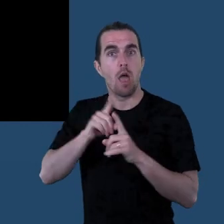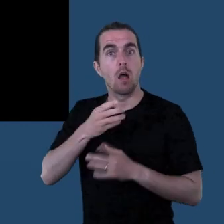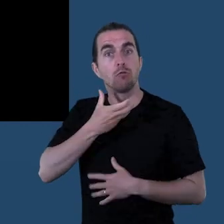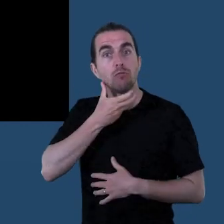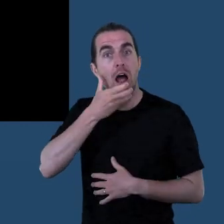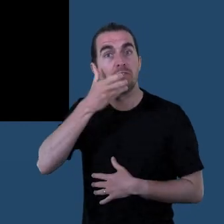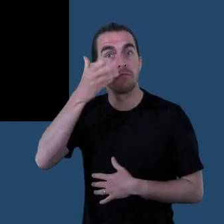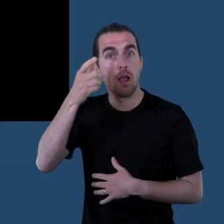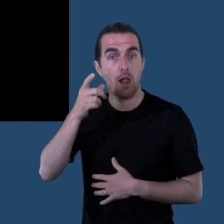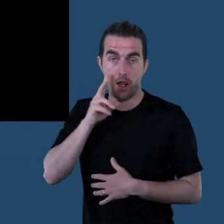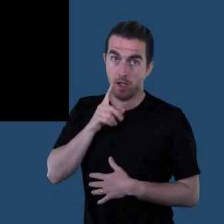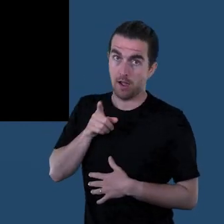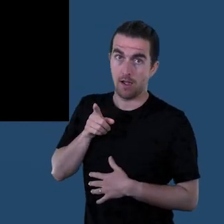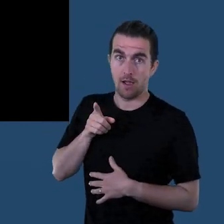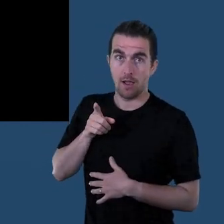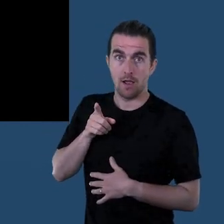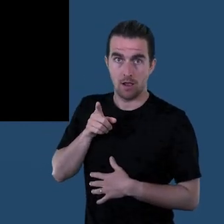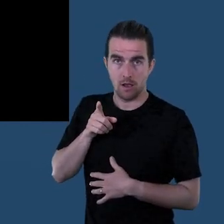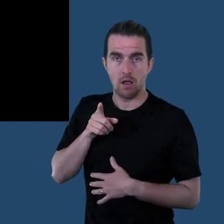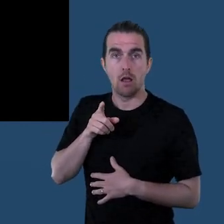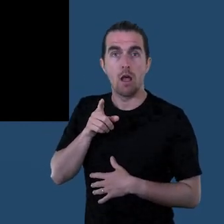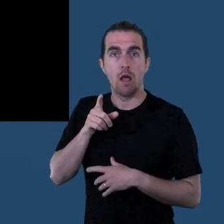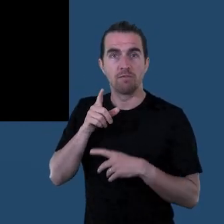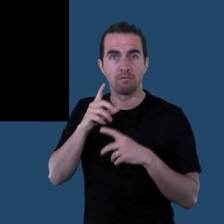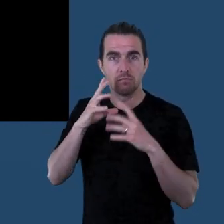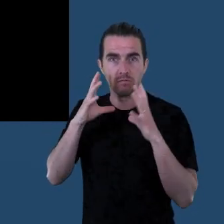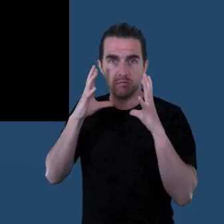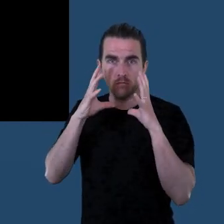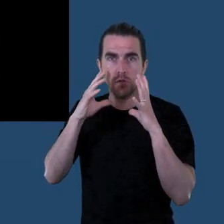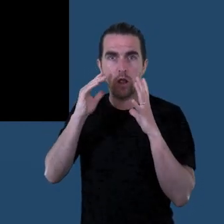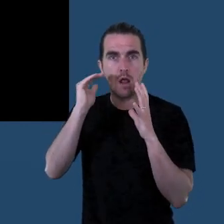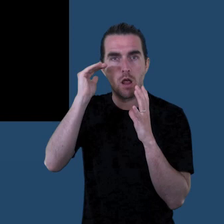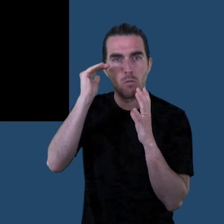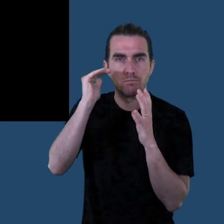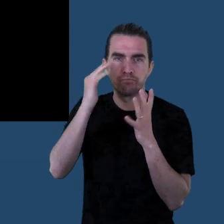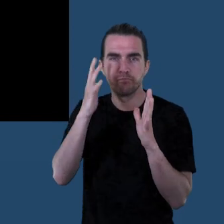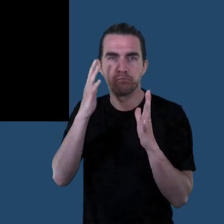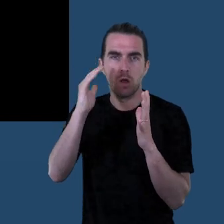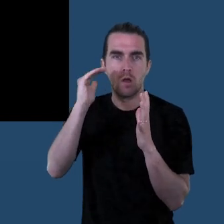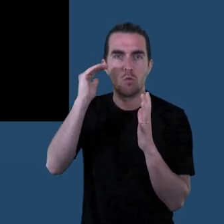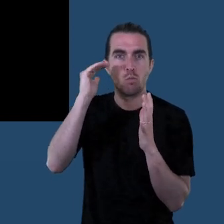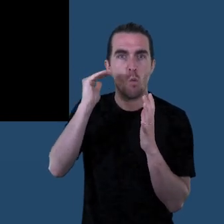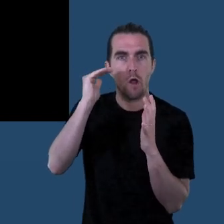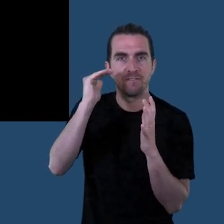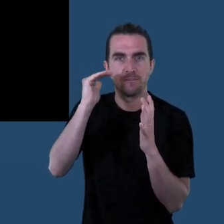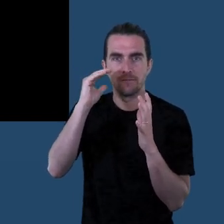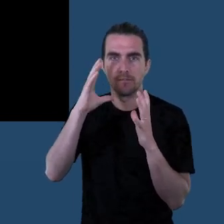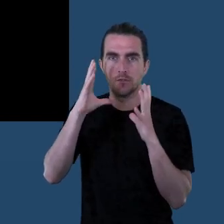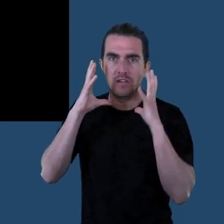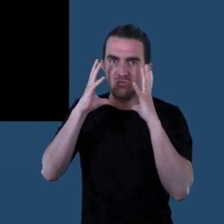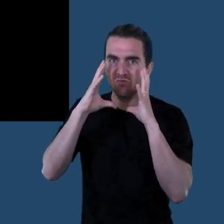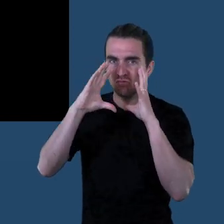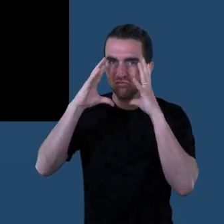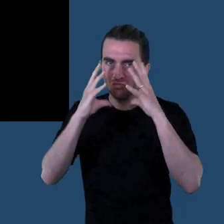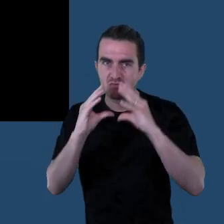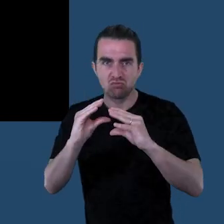And you can see it in the image there, it would have eaten small dwarf sauropods. So, quite a menacing creature.